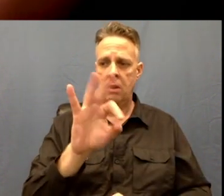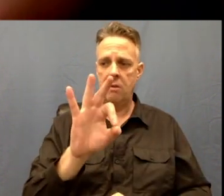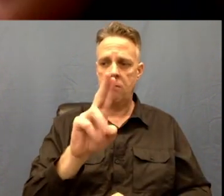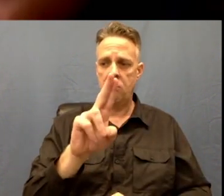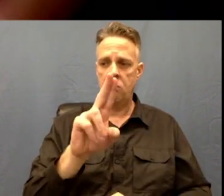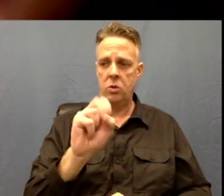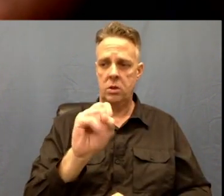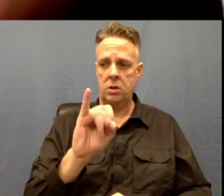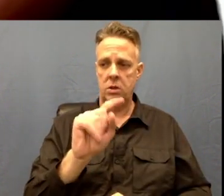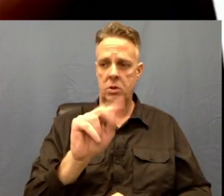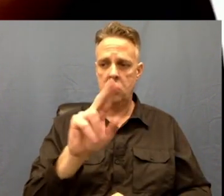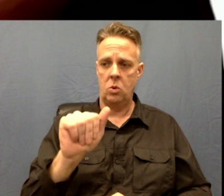SPEAKER IS A MEMBER OF THE -- IS KOLINI FUSITU'A, A